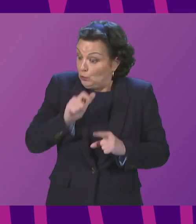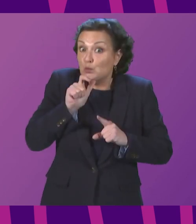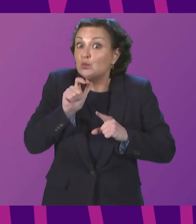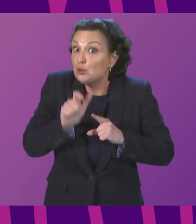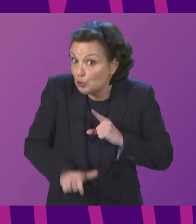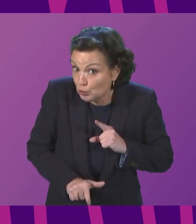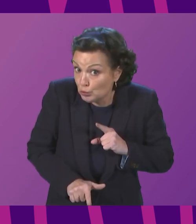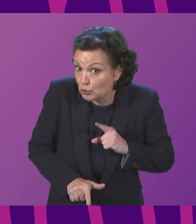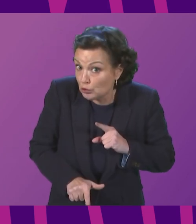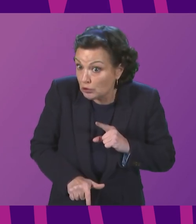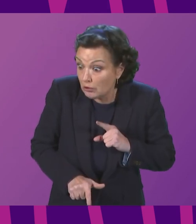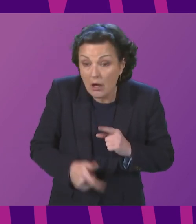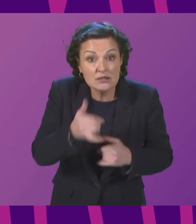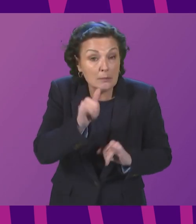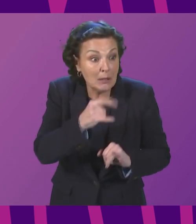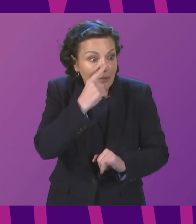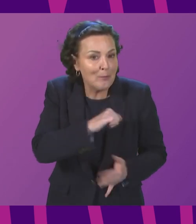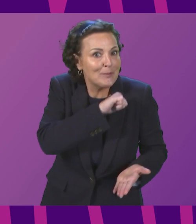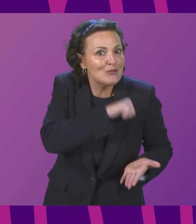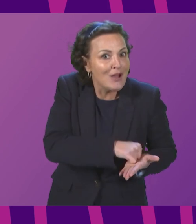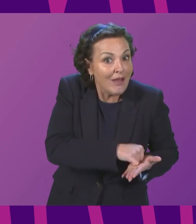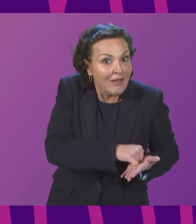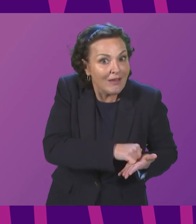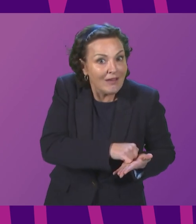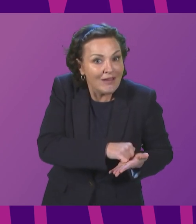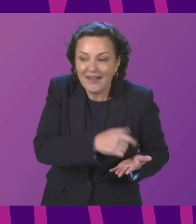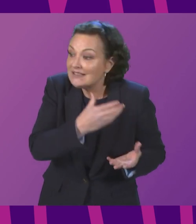more right than we do on other occasions, has led us to that position.